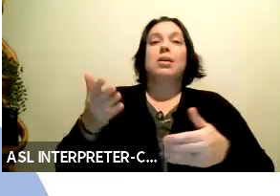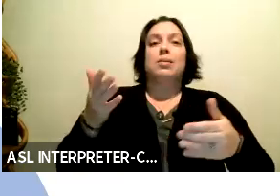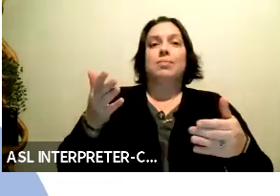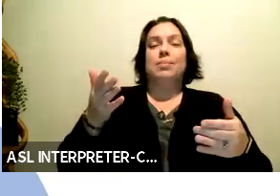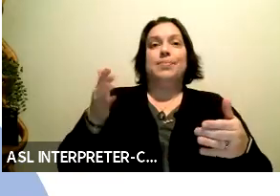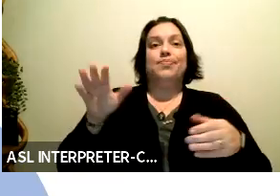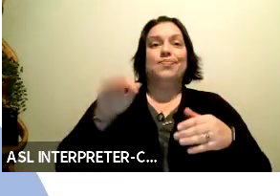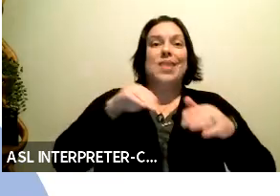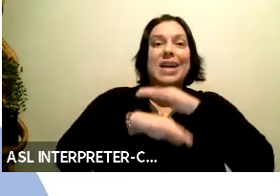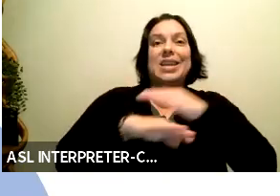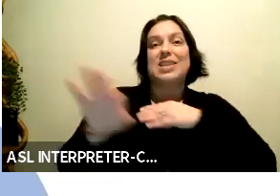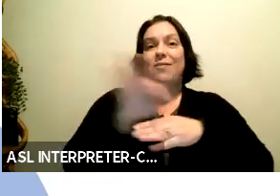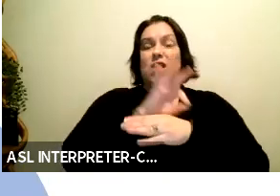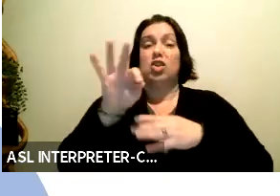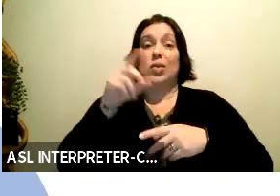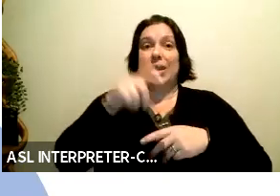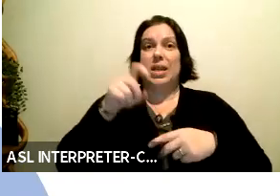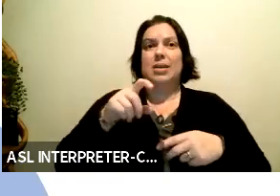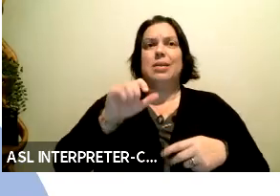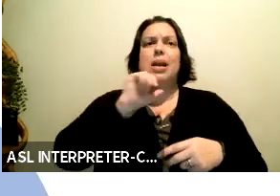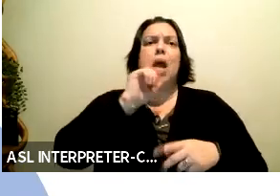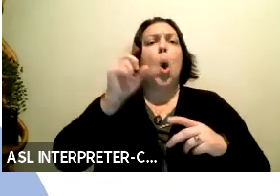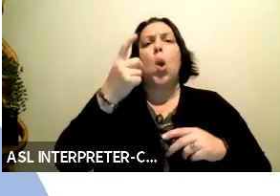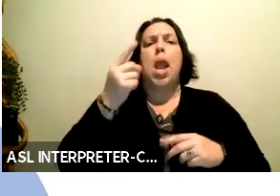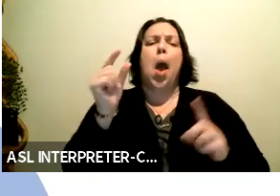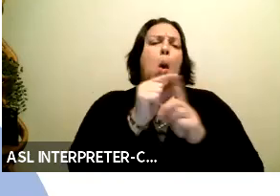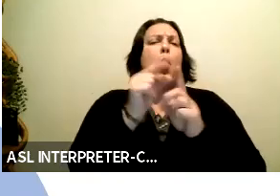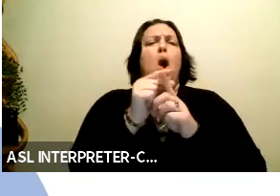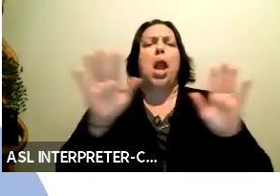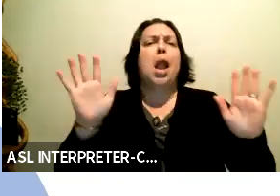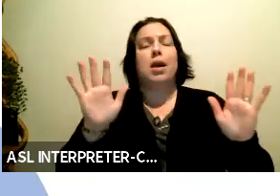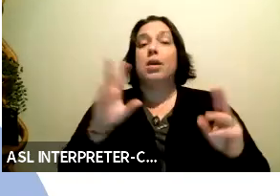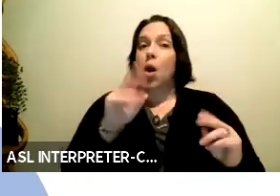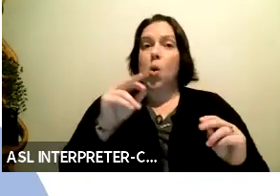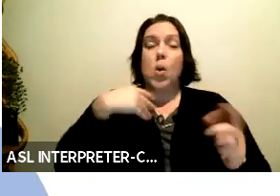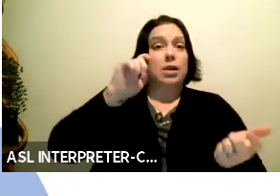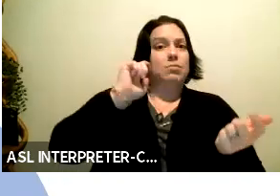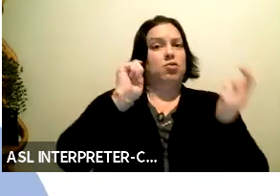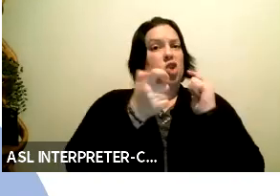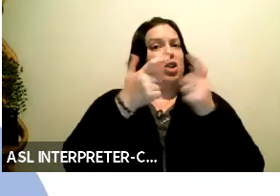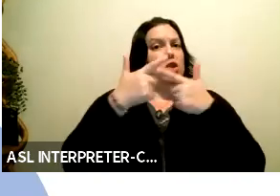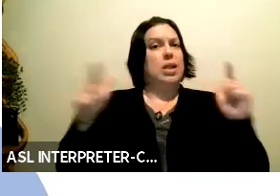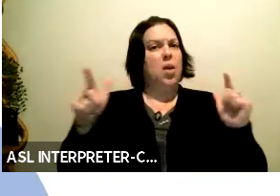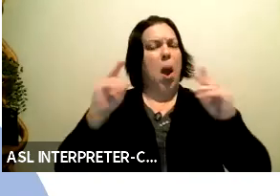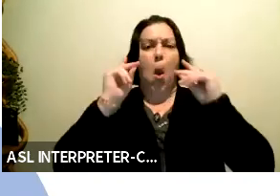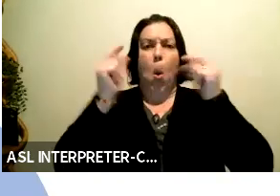an annex for vulnerable people. We had to change that language quicker, real quick, and Aimee was